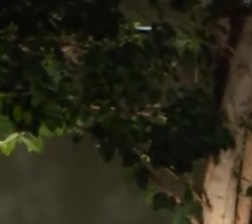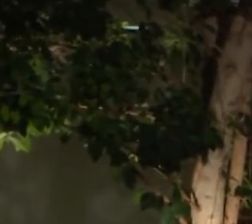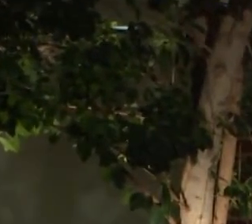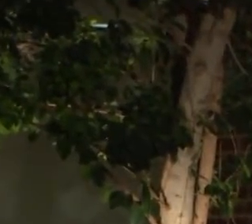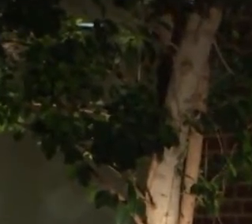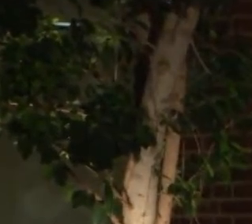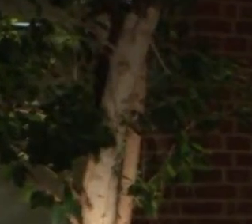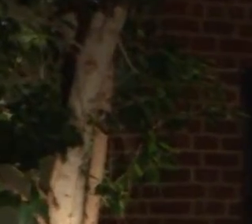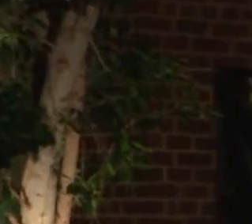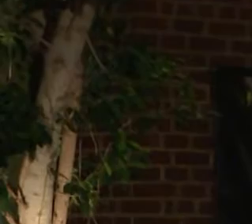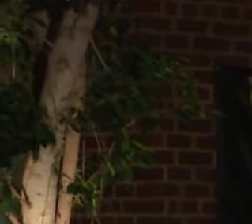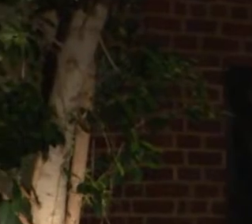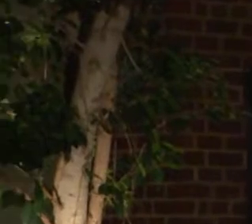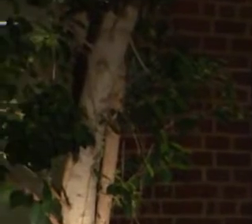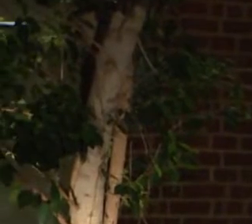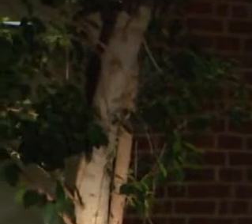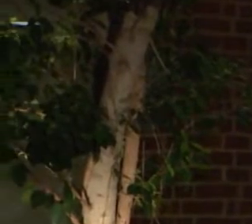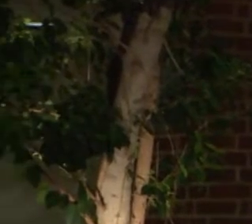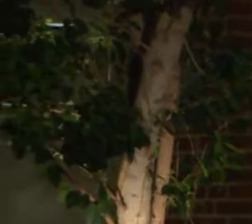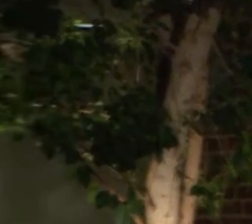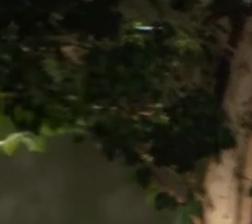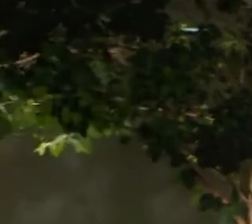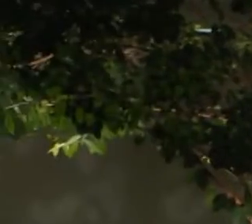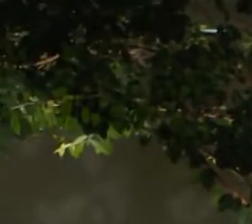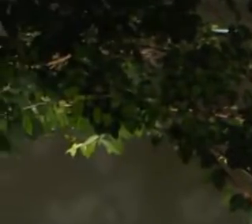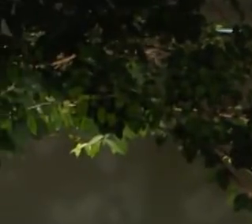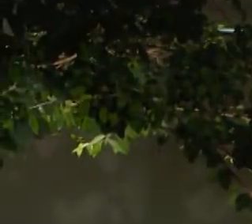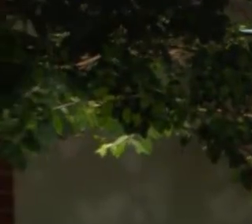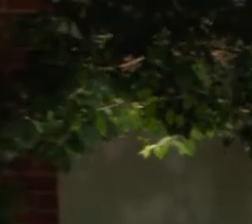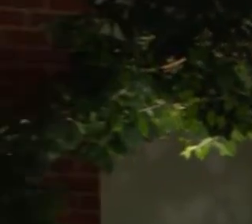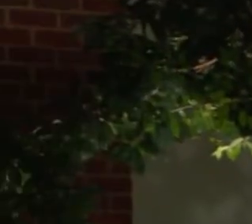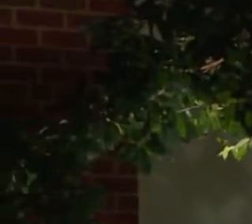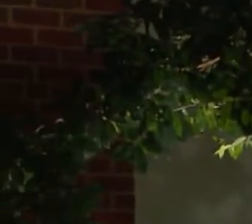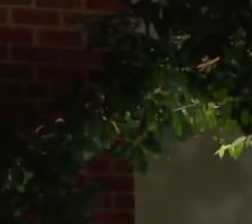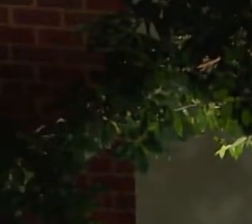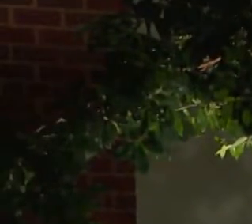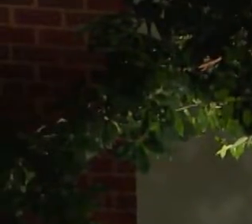AND REC. WE HAVE LIBRARIES AND WE HAVE THE UNIVERSITY OF THE DISTRICT OF COLUMBIA.